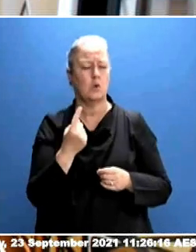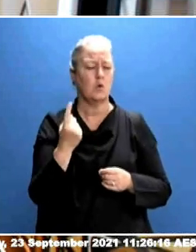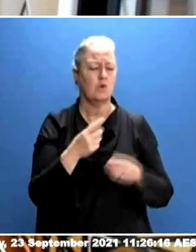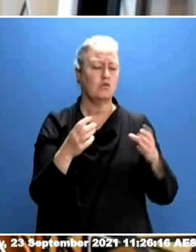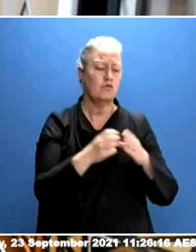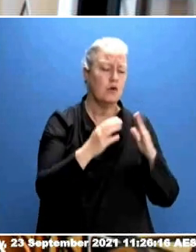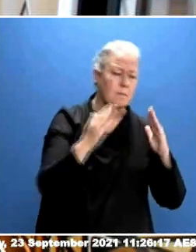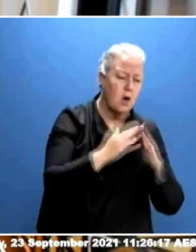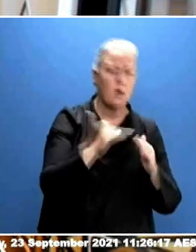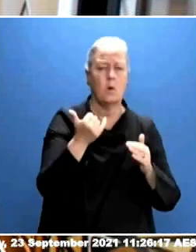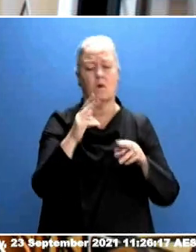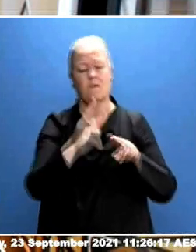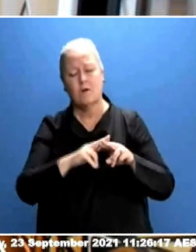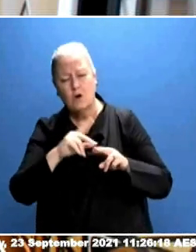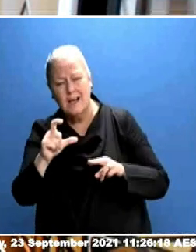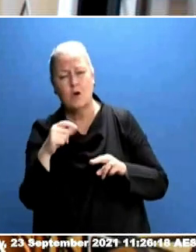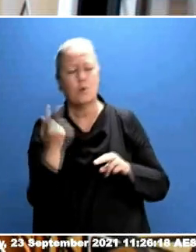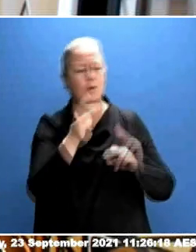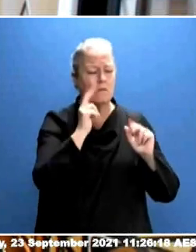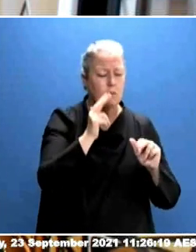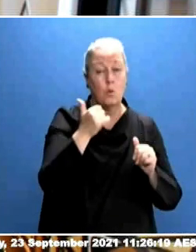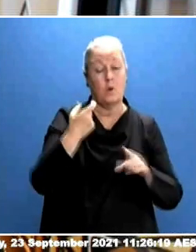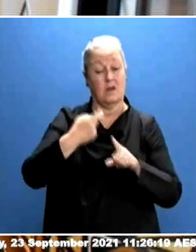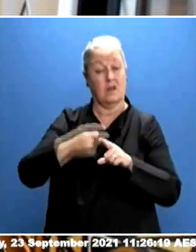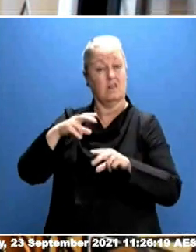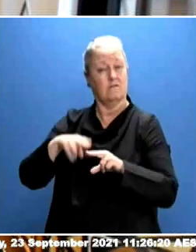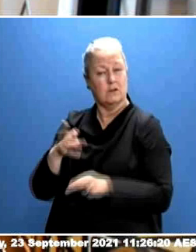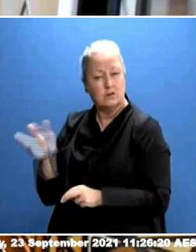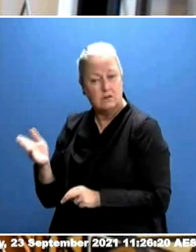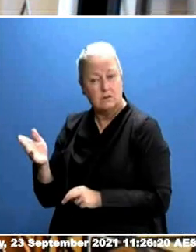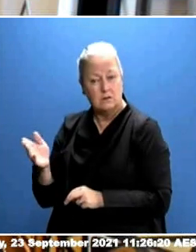or foster carers or Kath French or even Banksia Hill